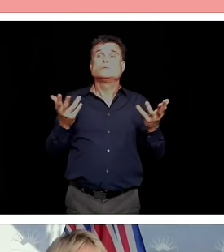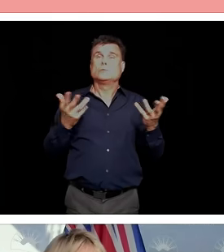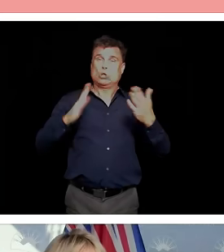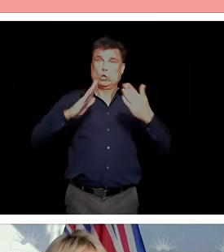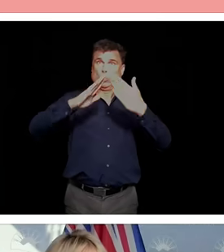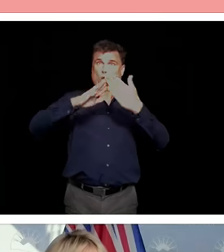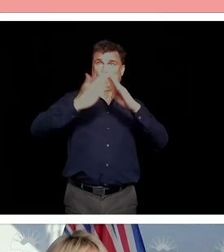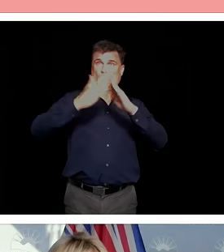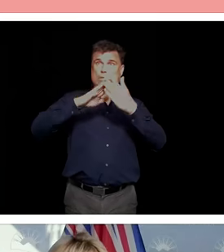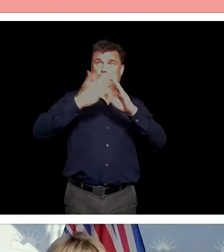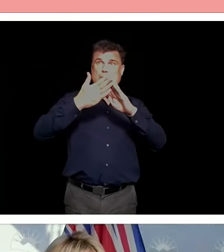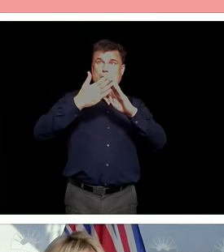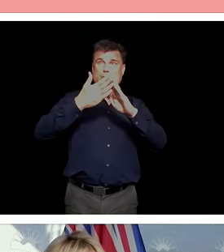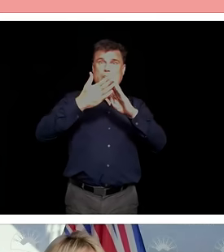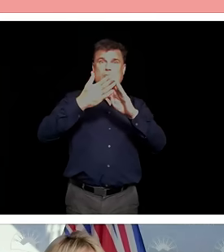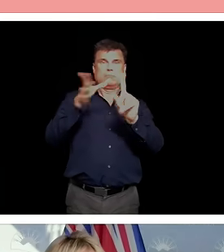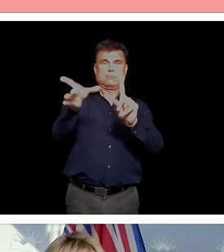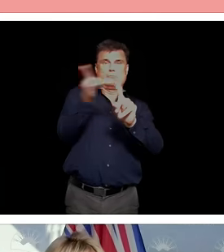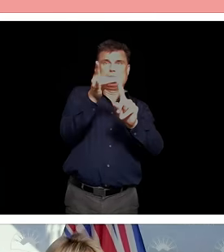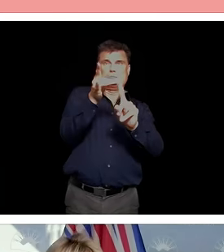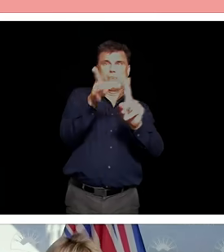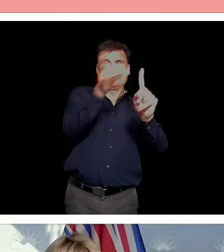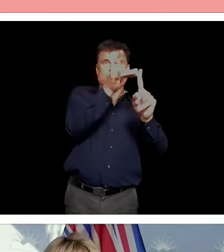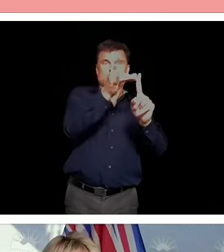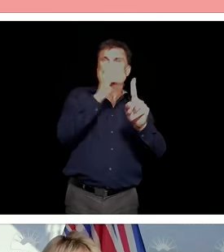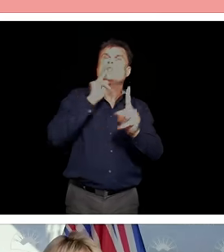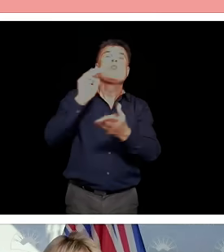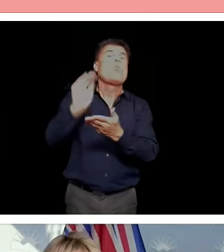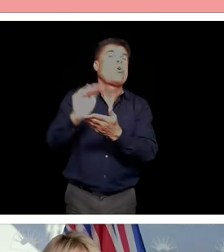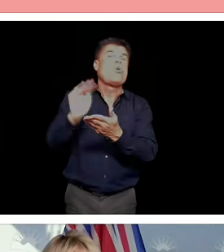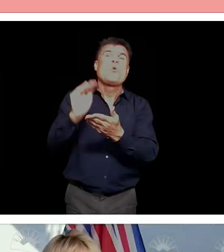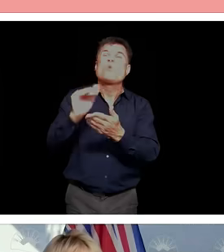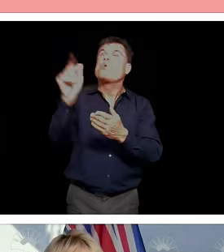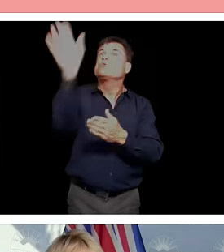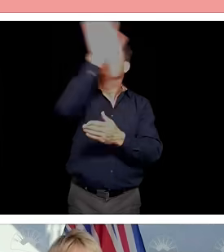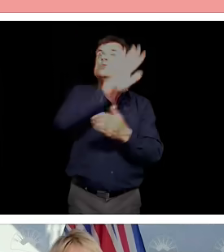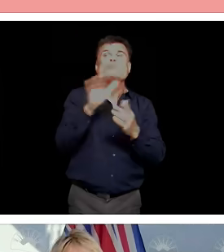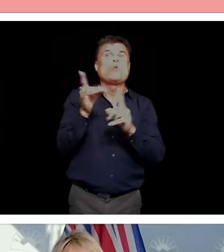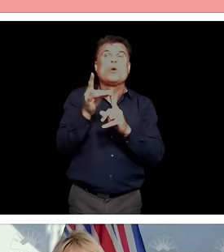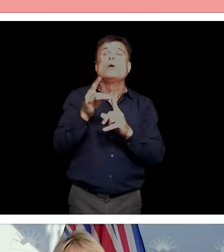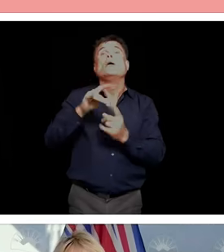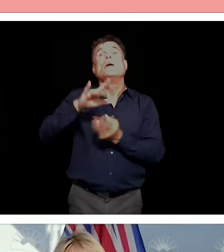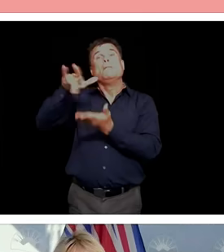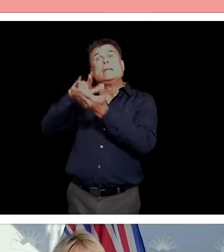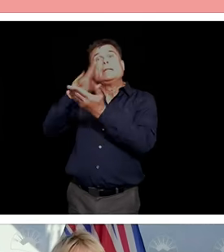that in the last few weeks that the virus has really spread amongst younger people so the